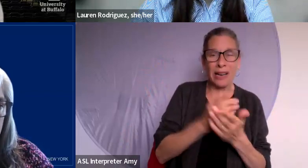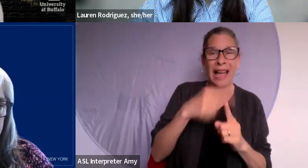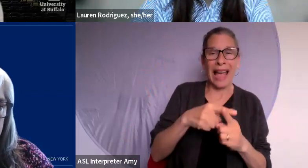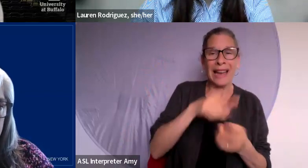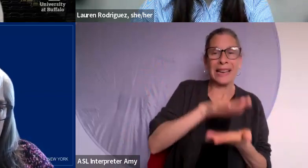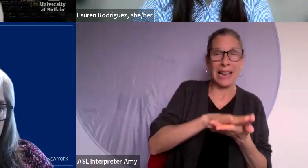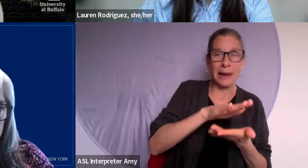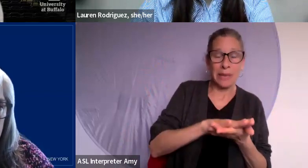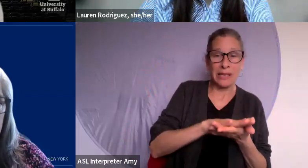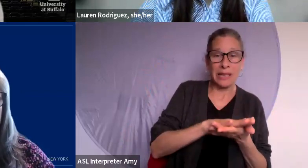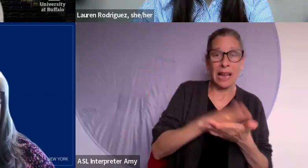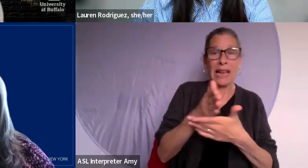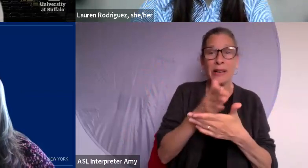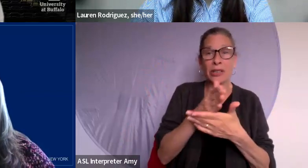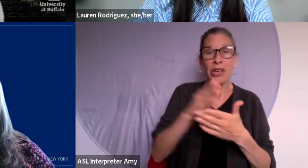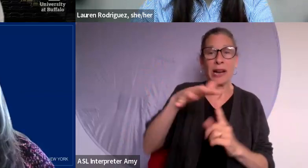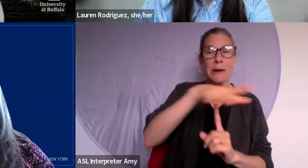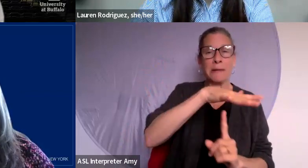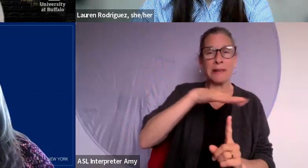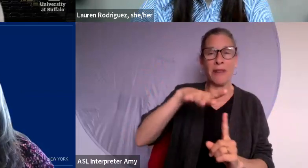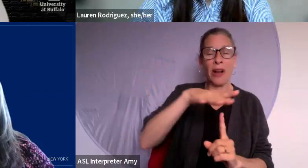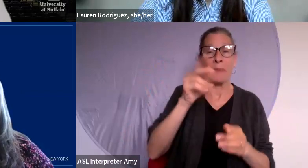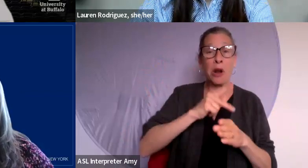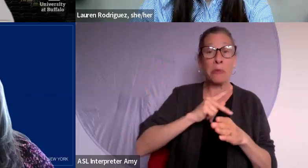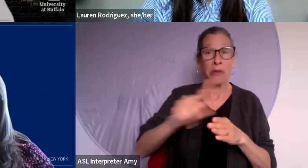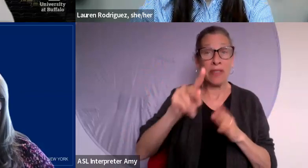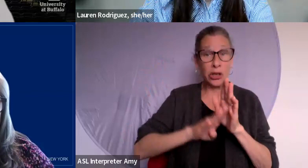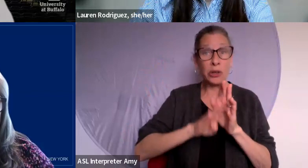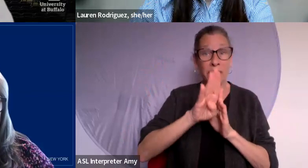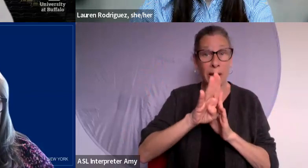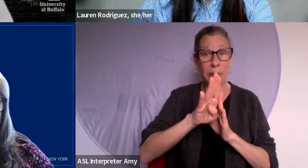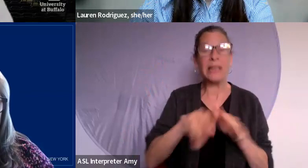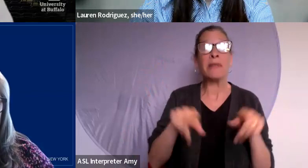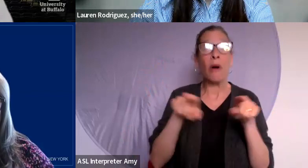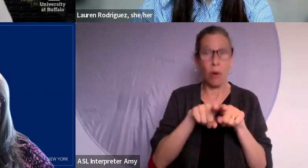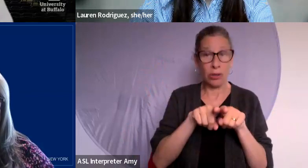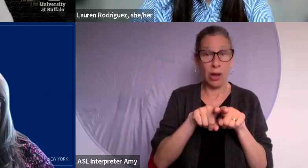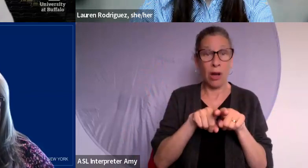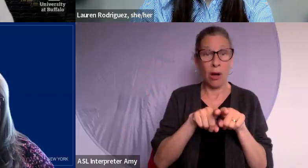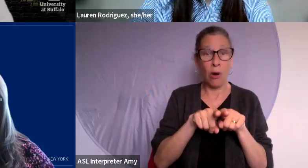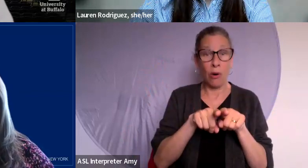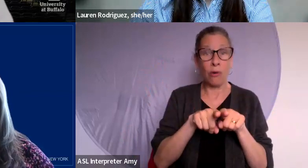in our shared environment. Professional development was another thing that we heard a lot in third from our campuses